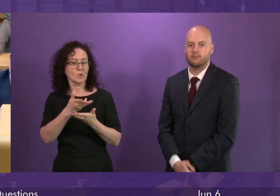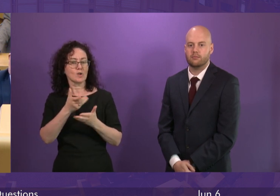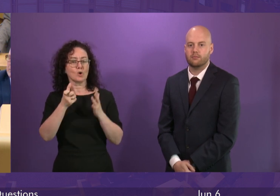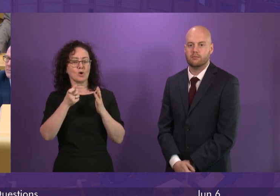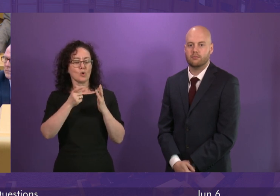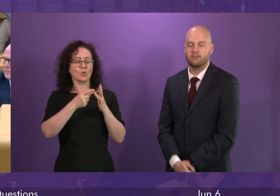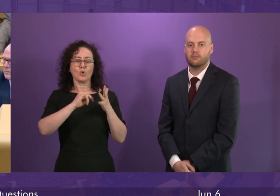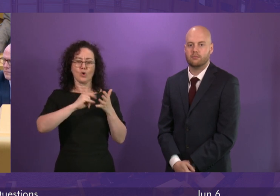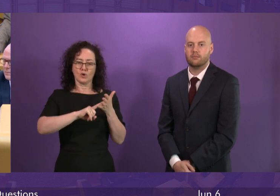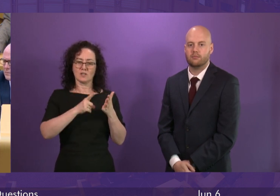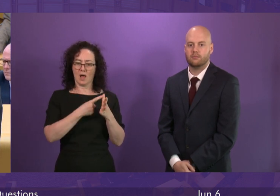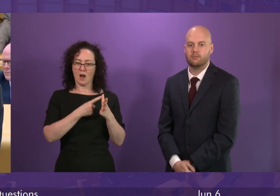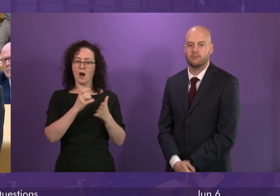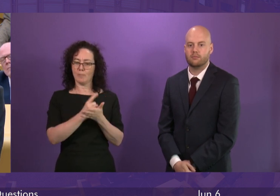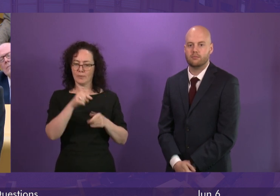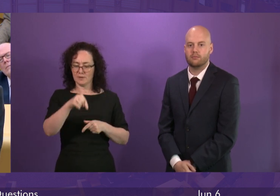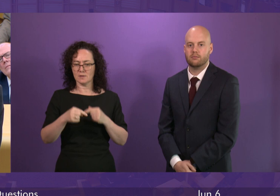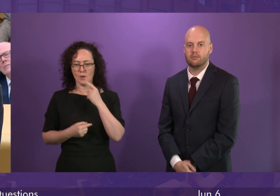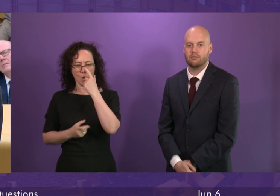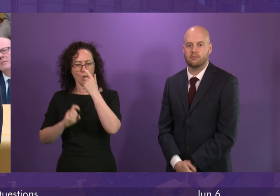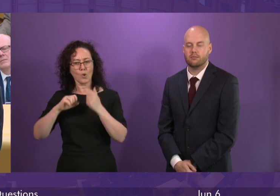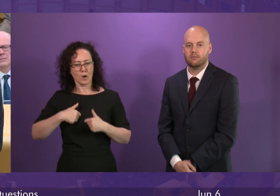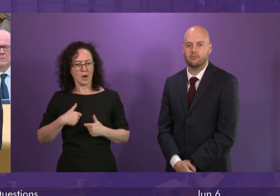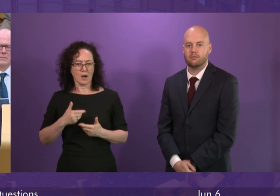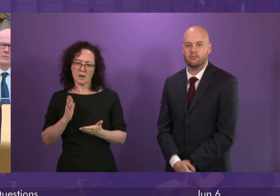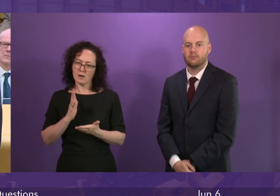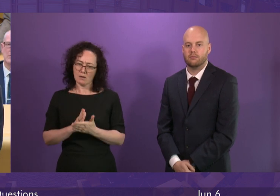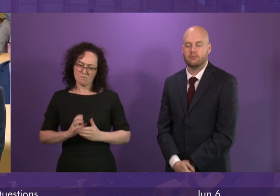on that question. We are determined to avoid any charity or third sector body going out